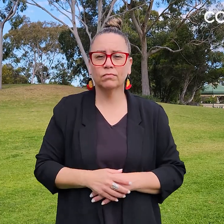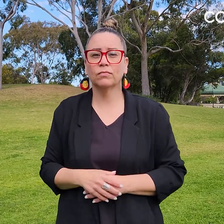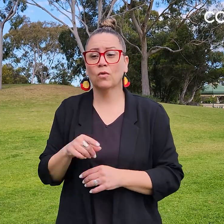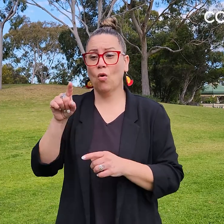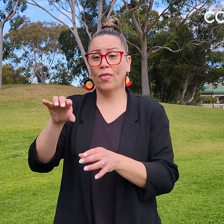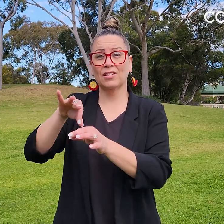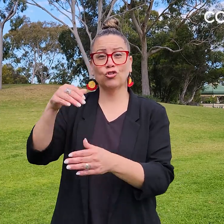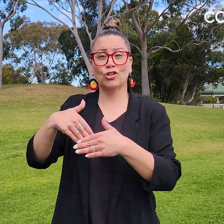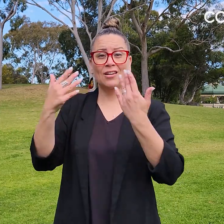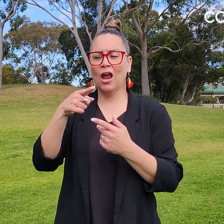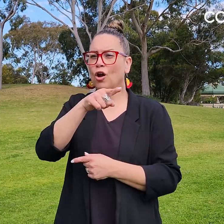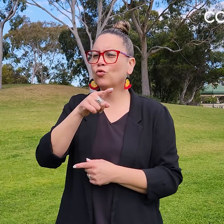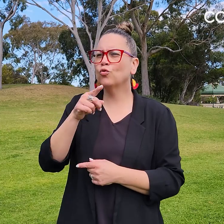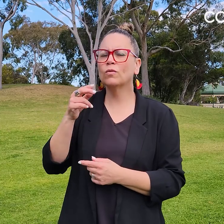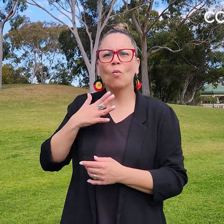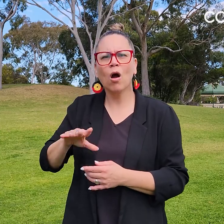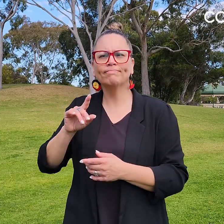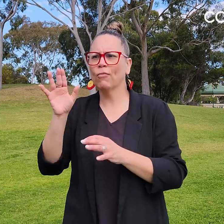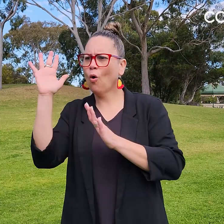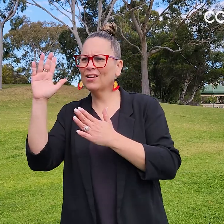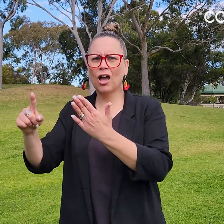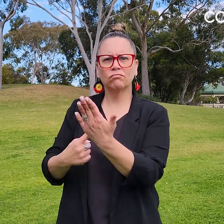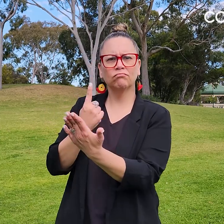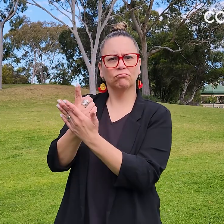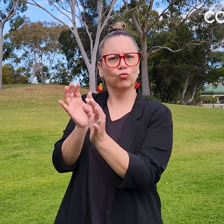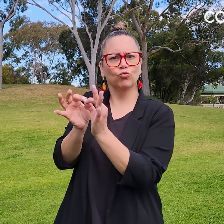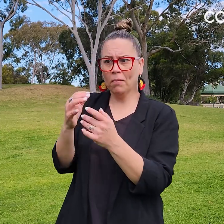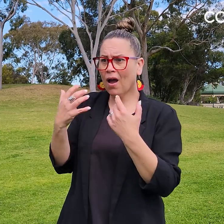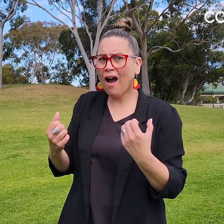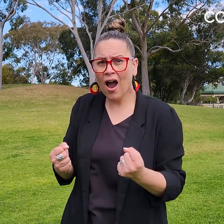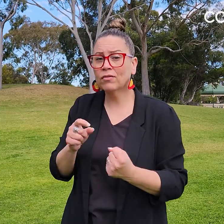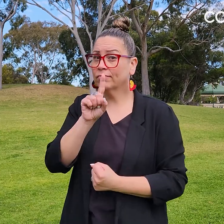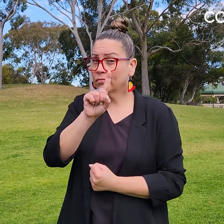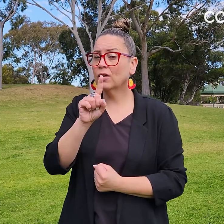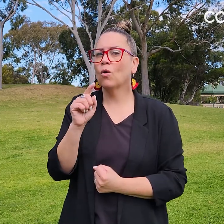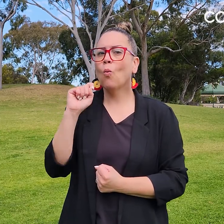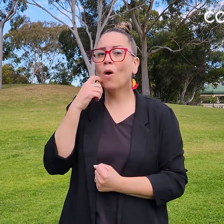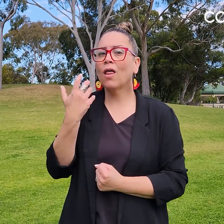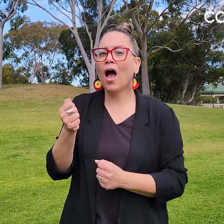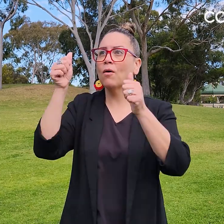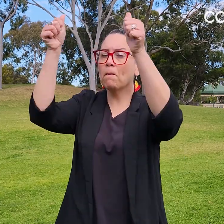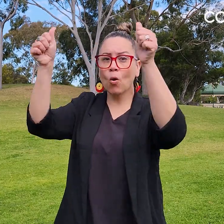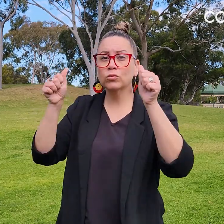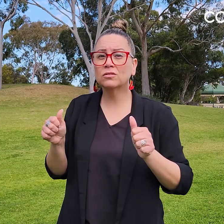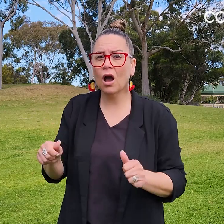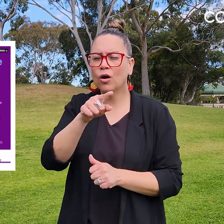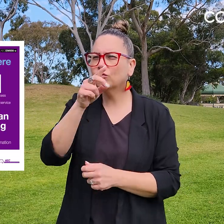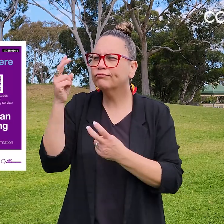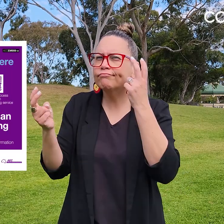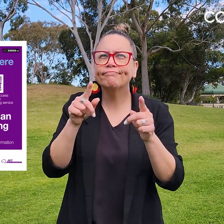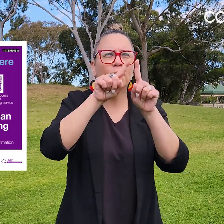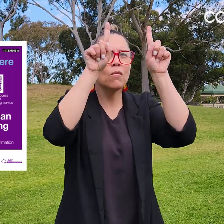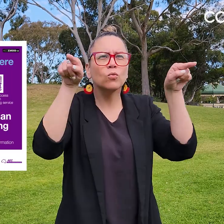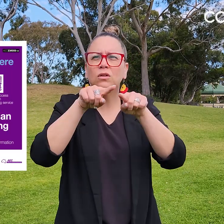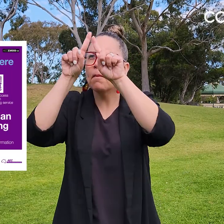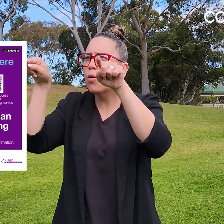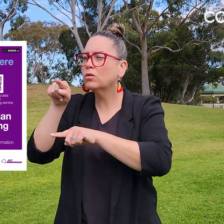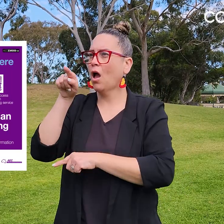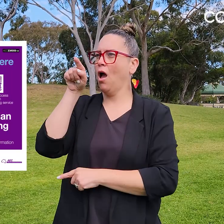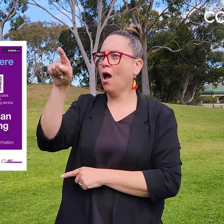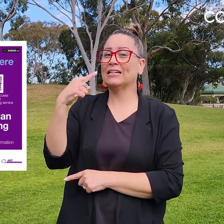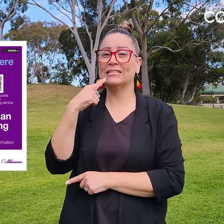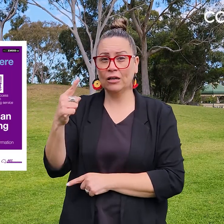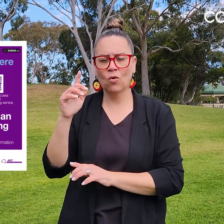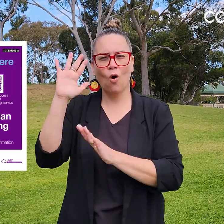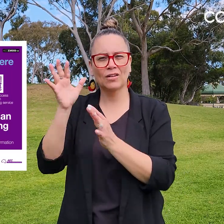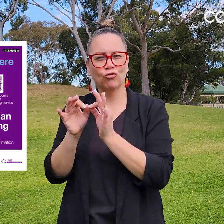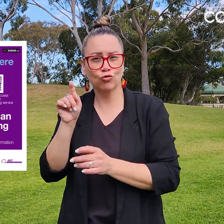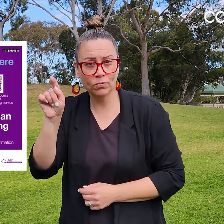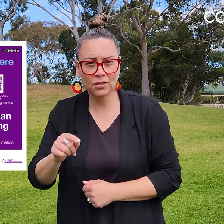look for the poster which says “Auslan interpreter”